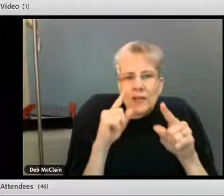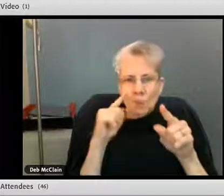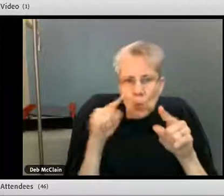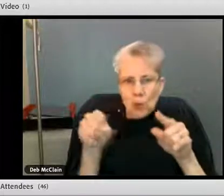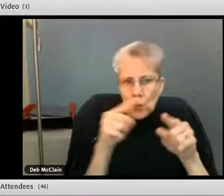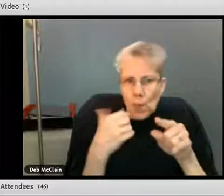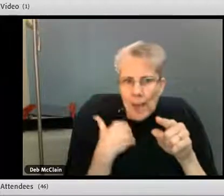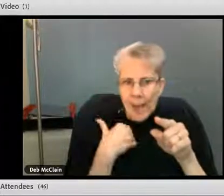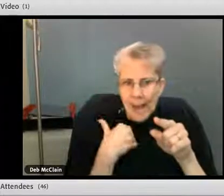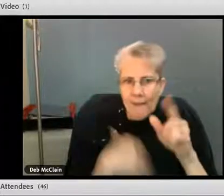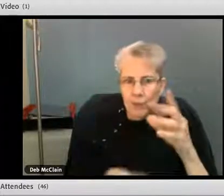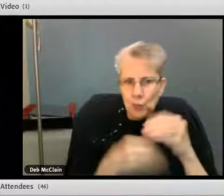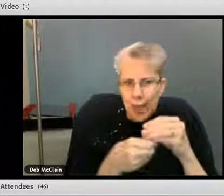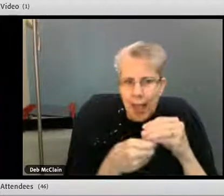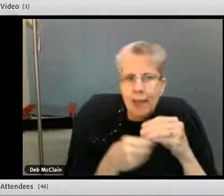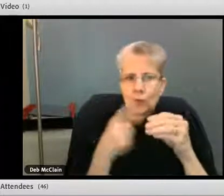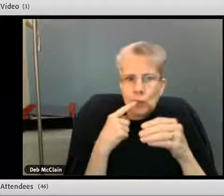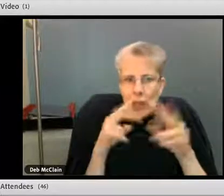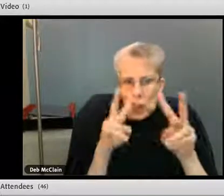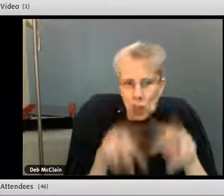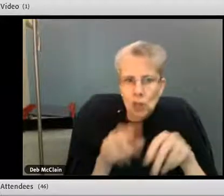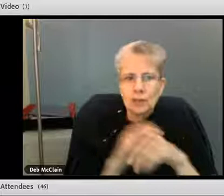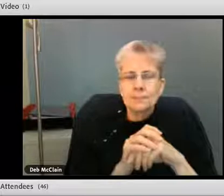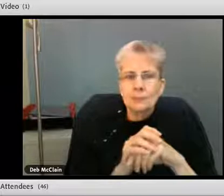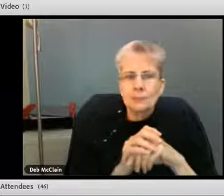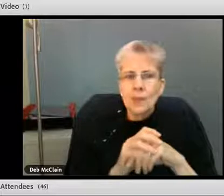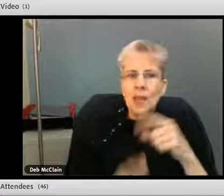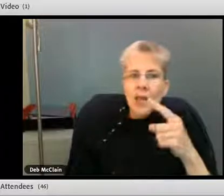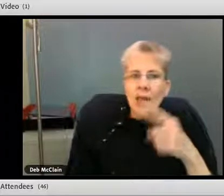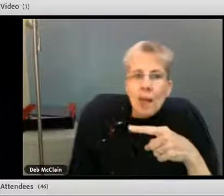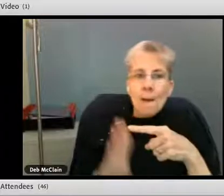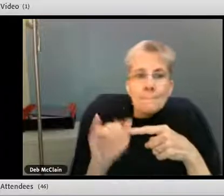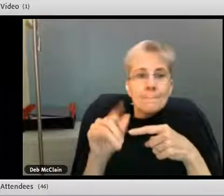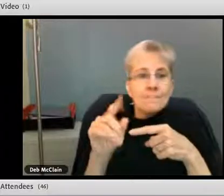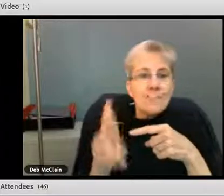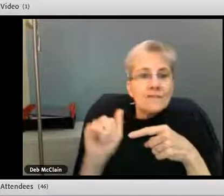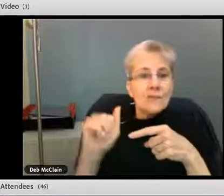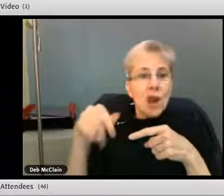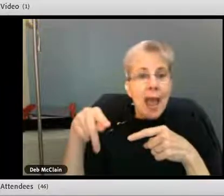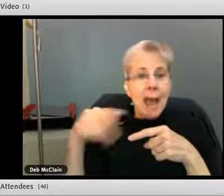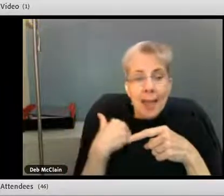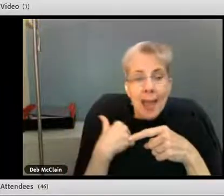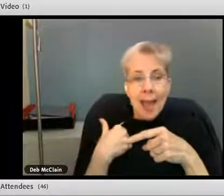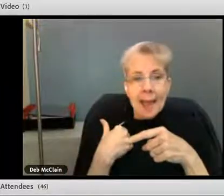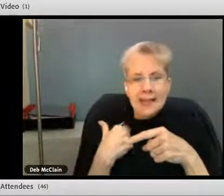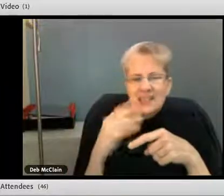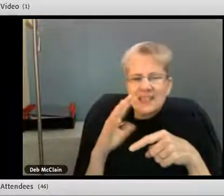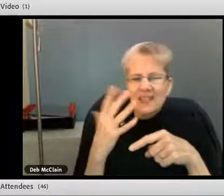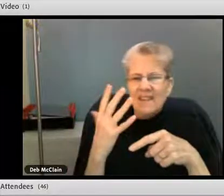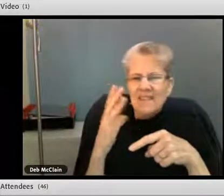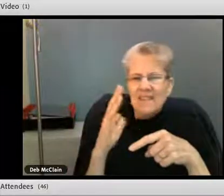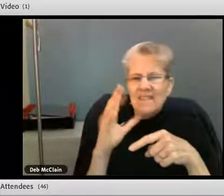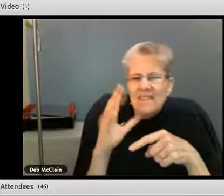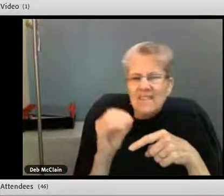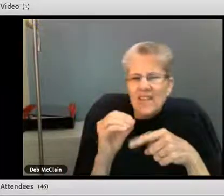This buffer has about -- site has about 50 more free image sites that you can go through.